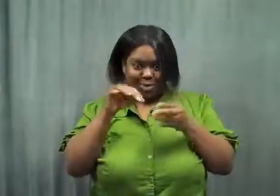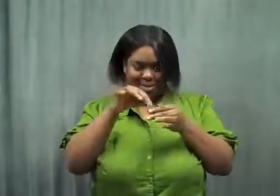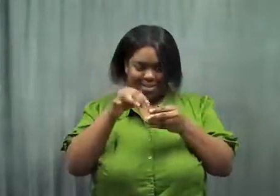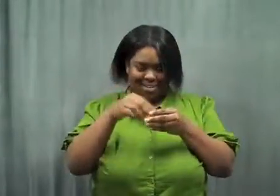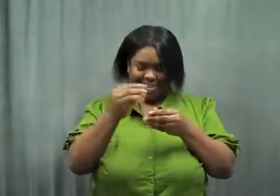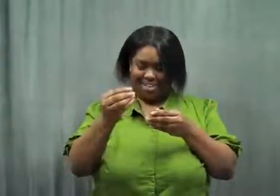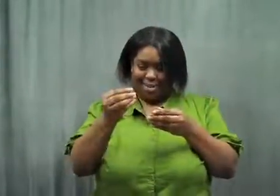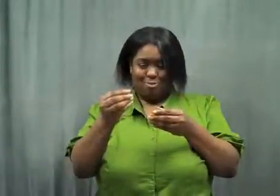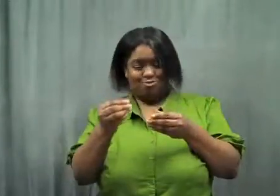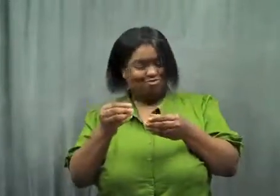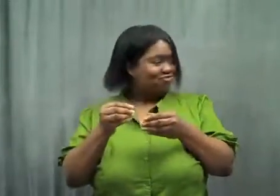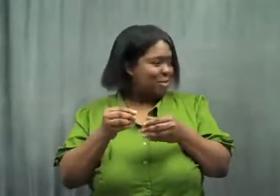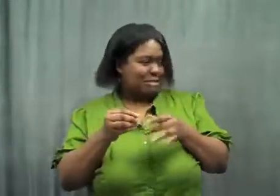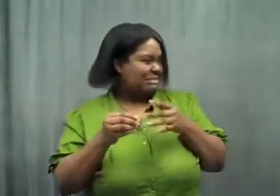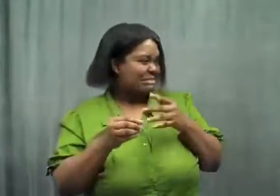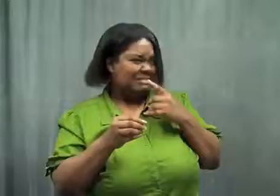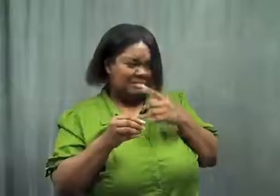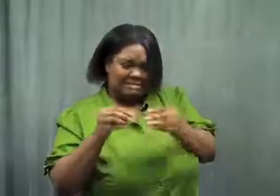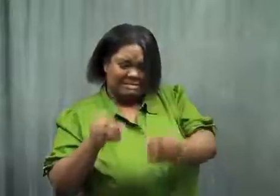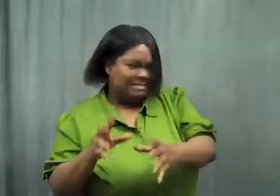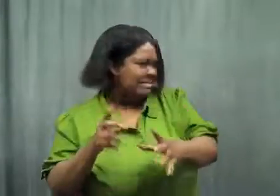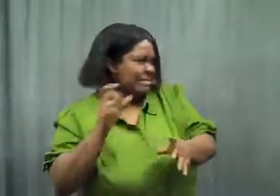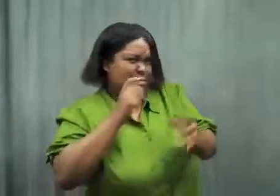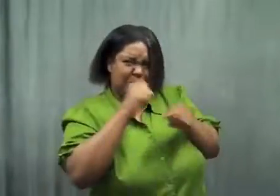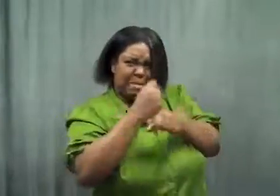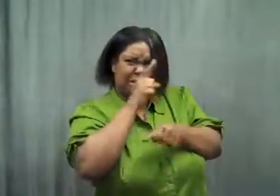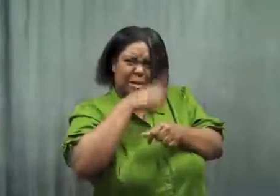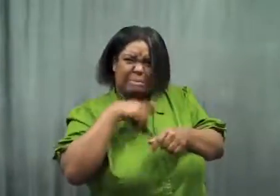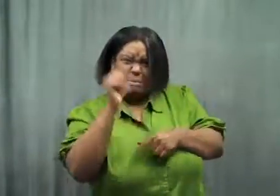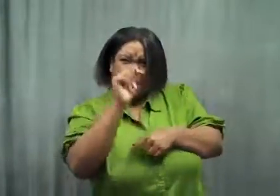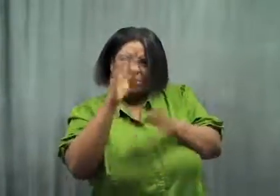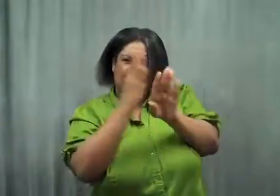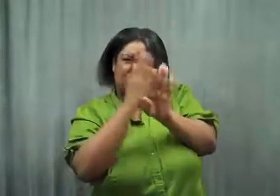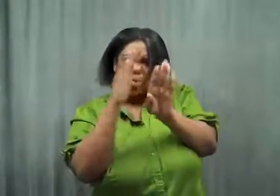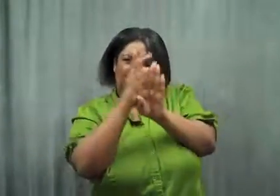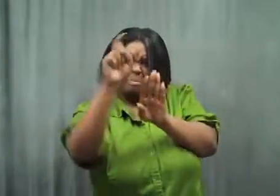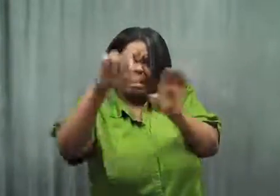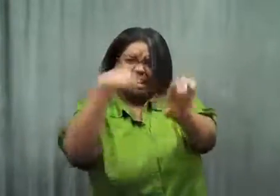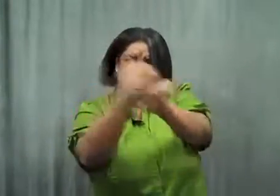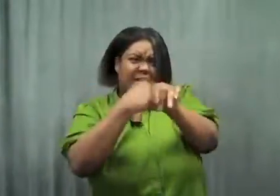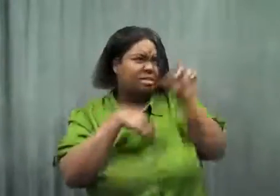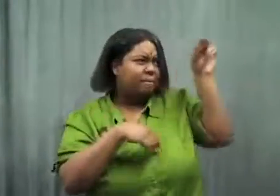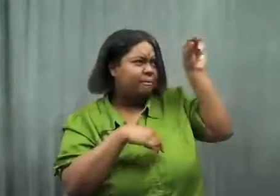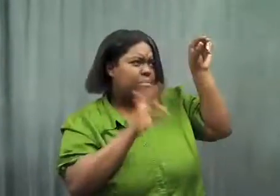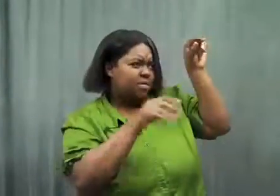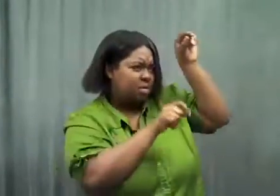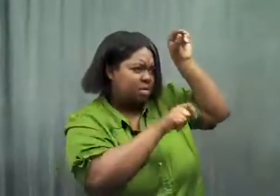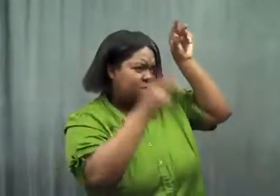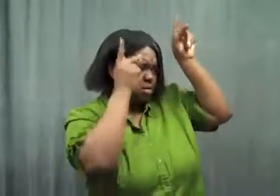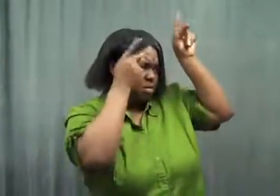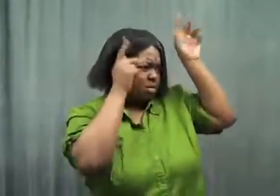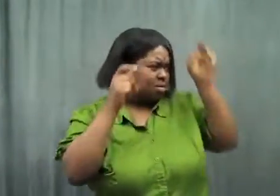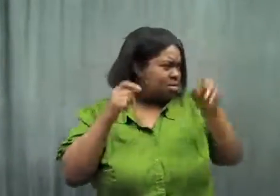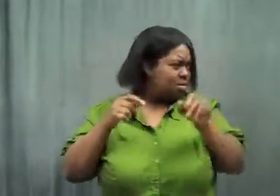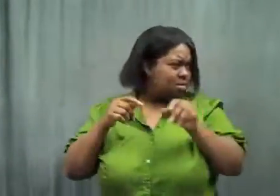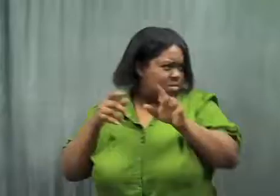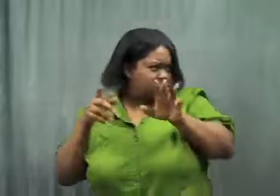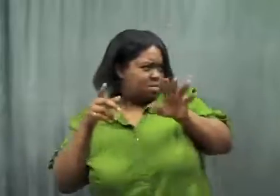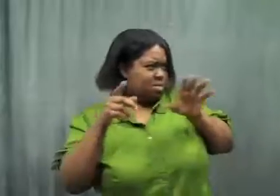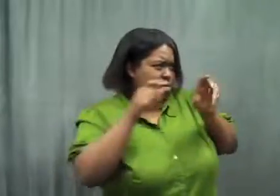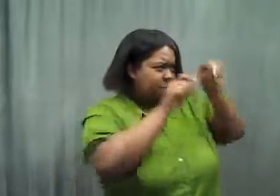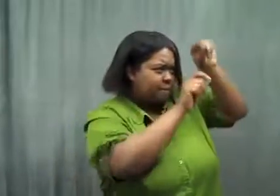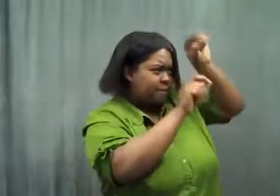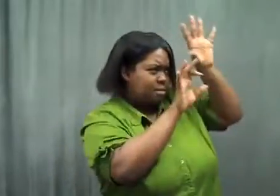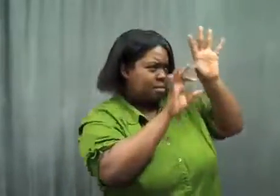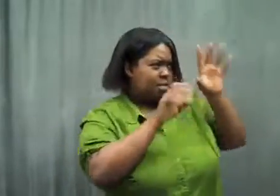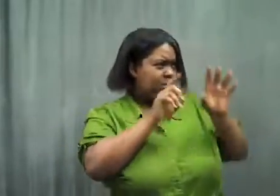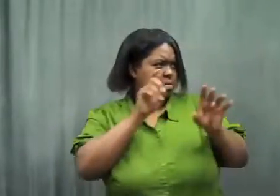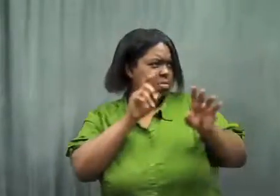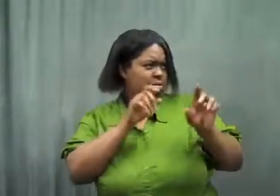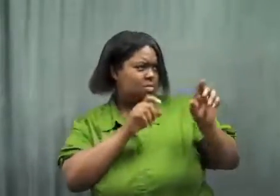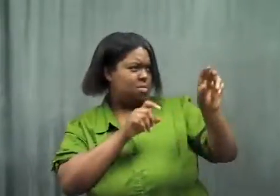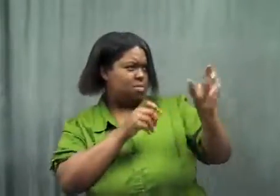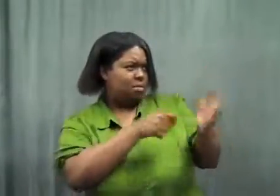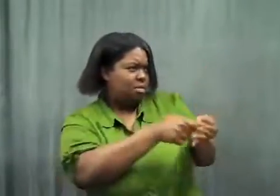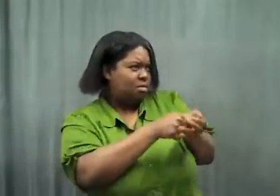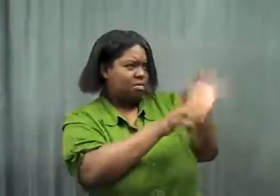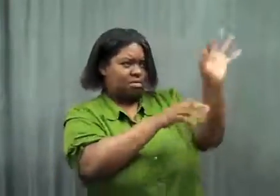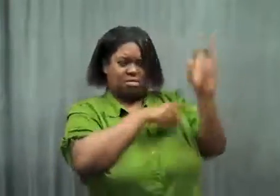I made sure the bathroom door was locked.